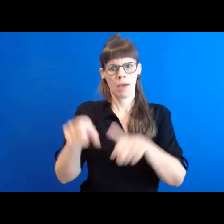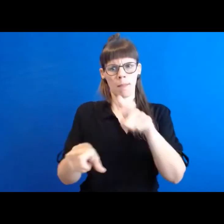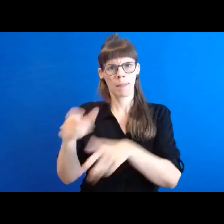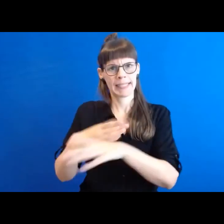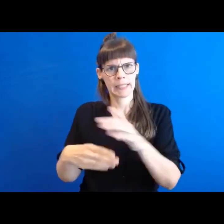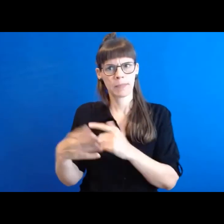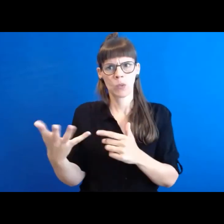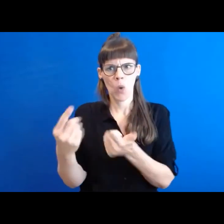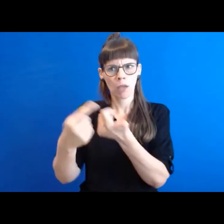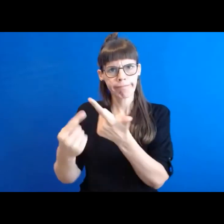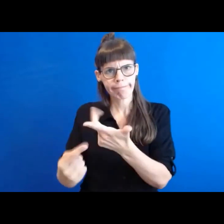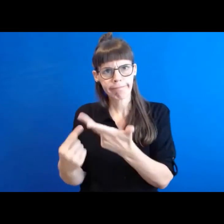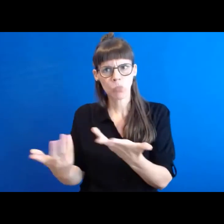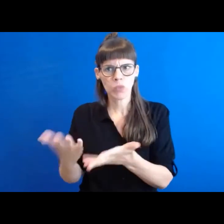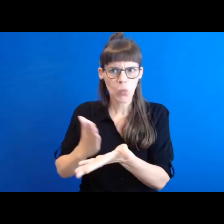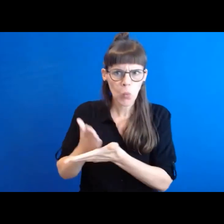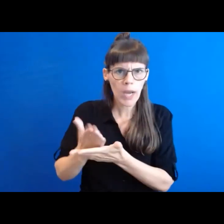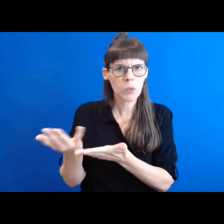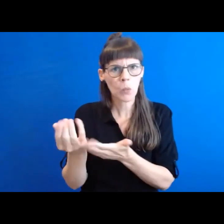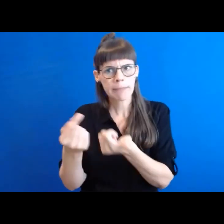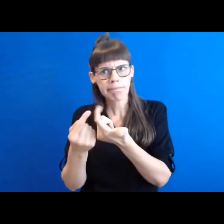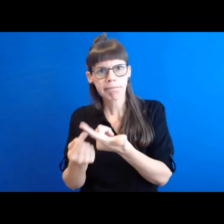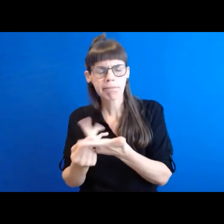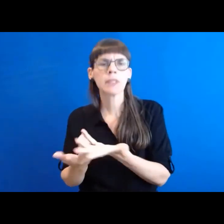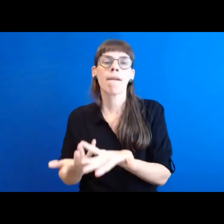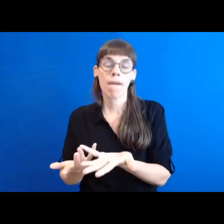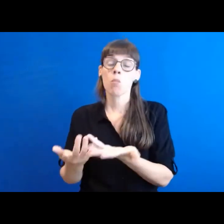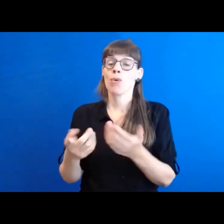great inputs. The big challenges they face